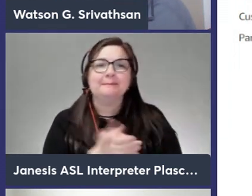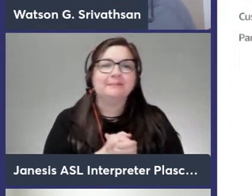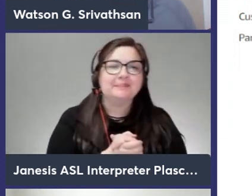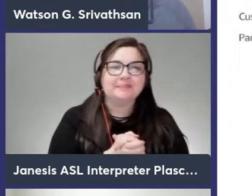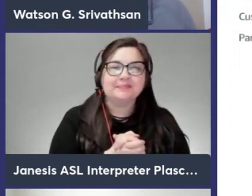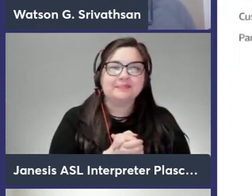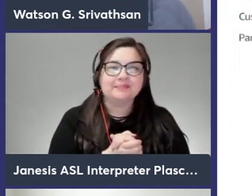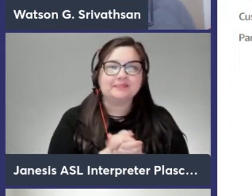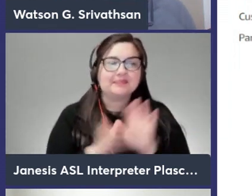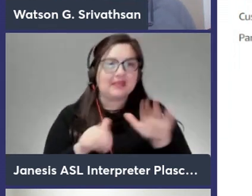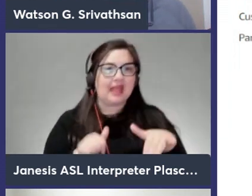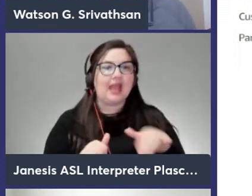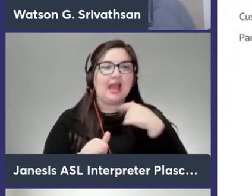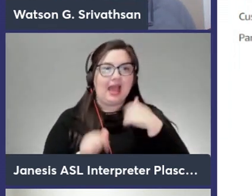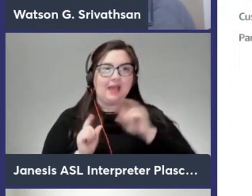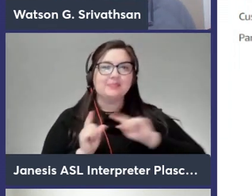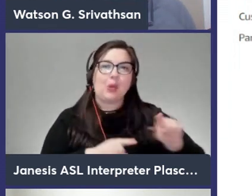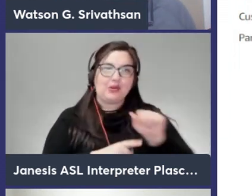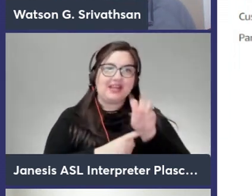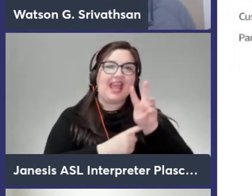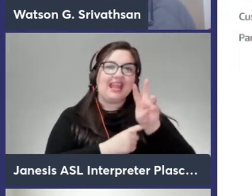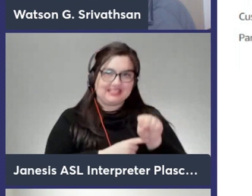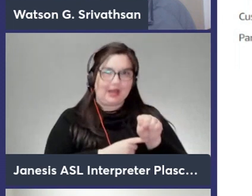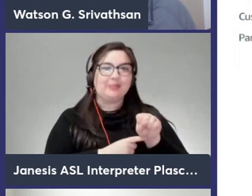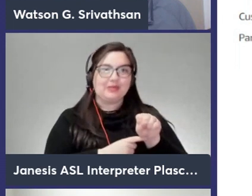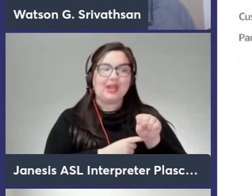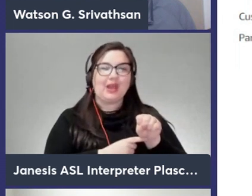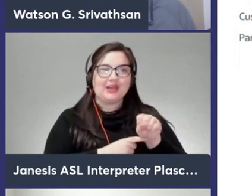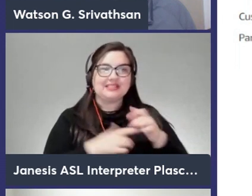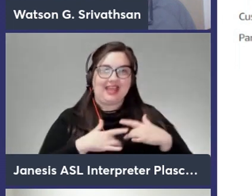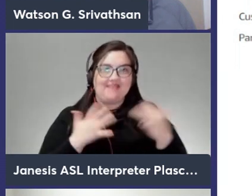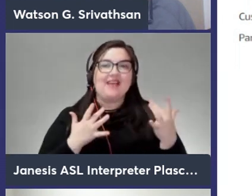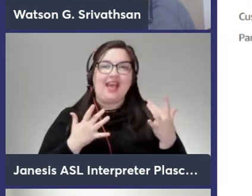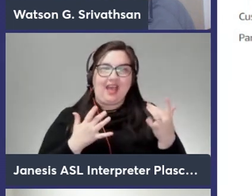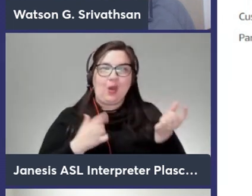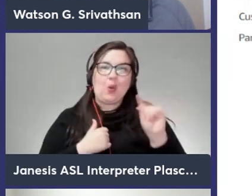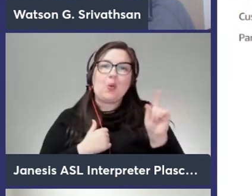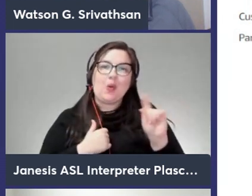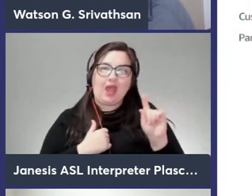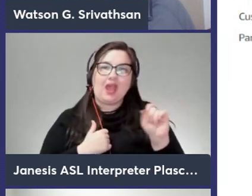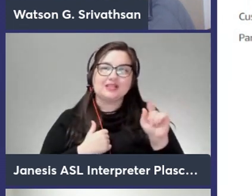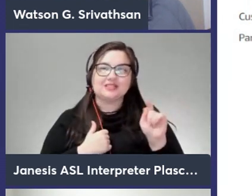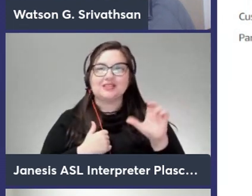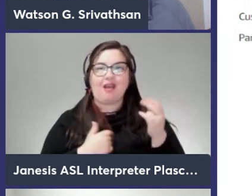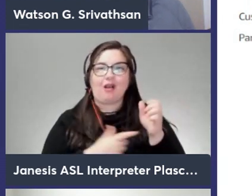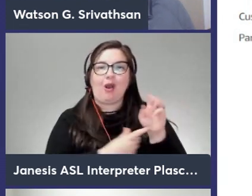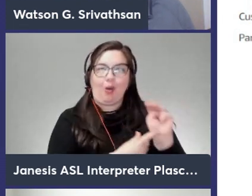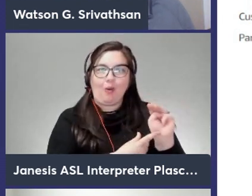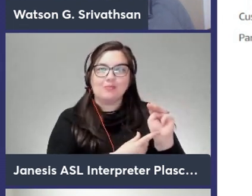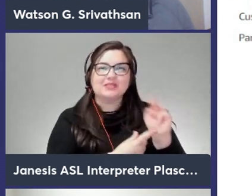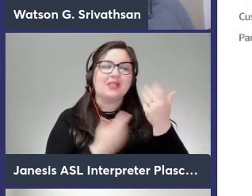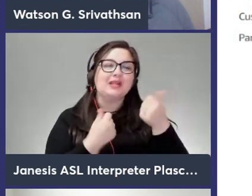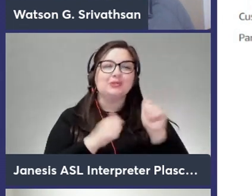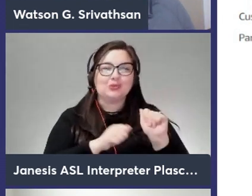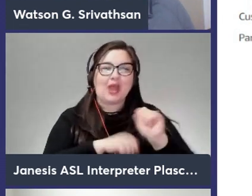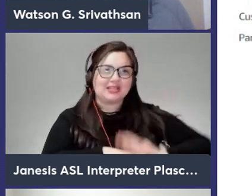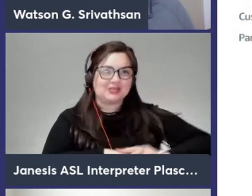Well, I'm actually heading to the AWS Summit in Stockholm later this year, so how about Swedish? Let's try Swedish.